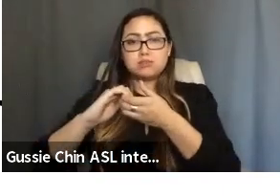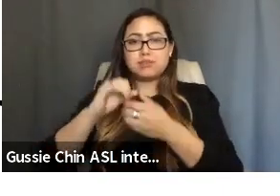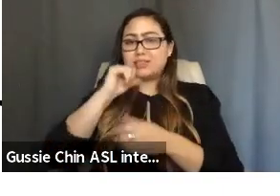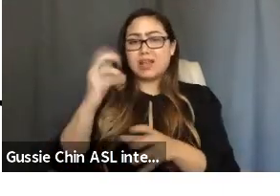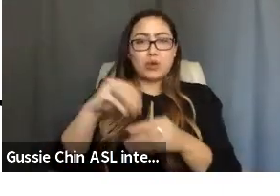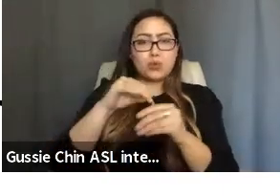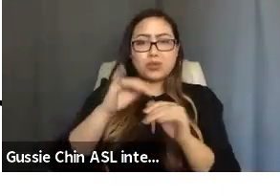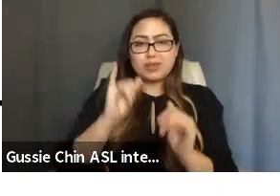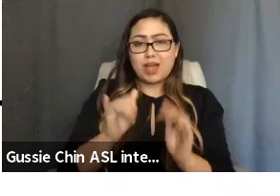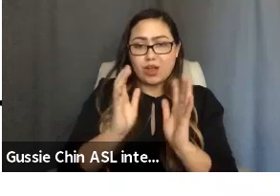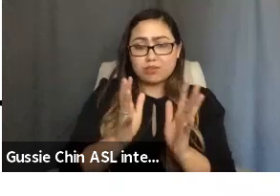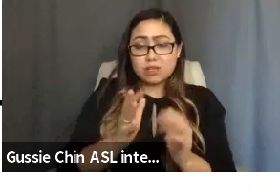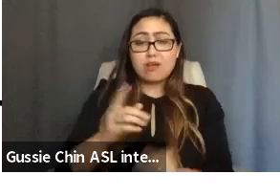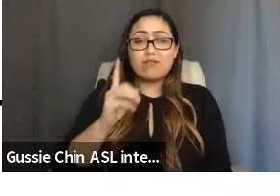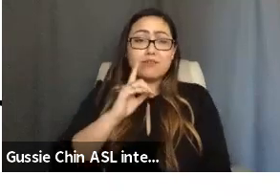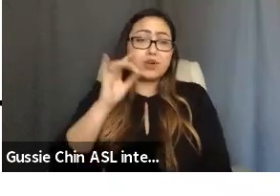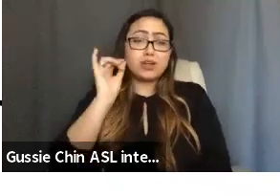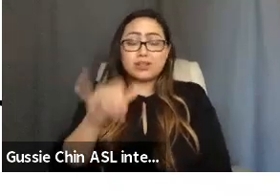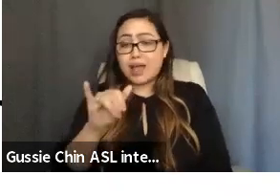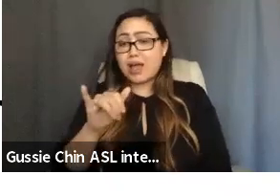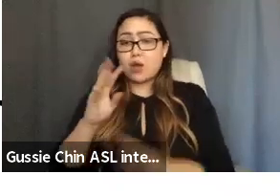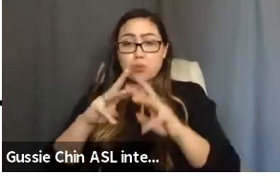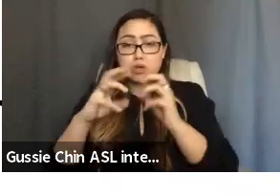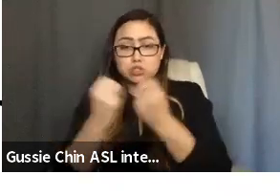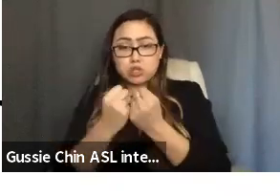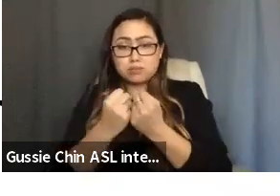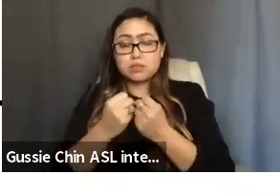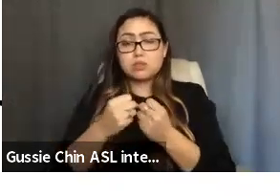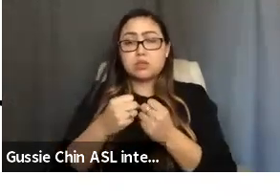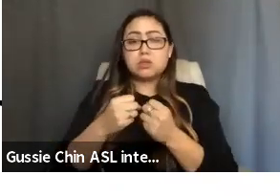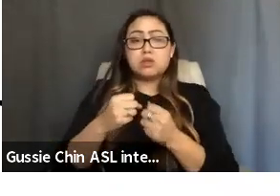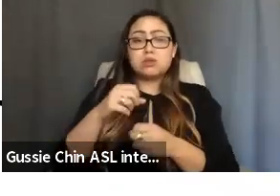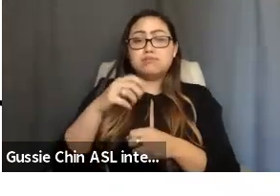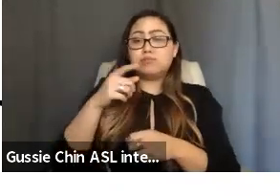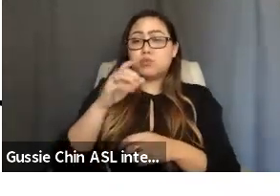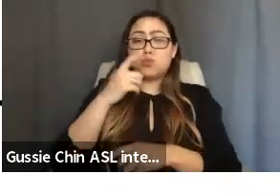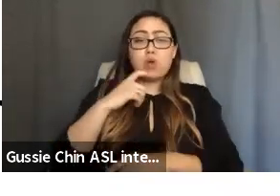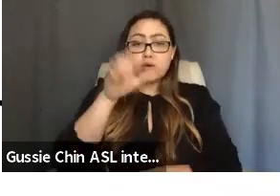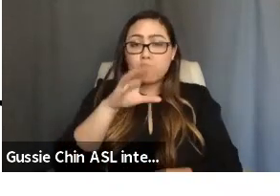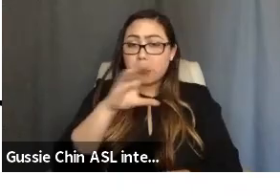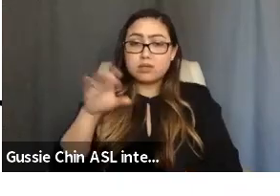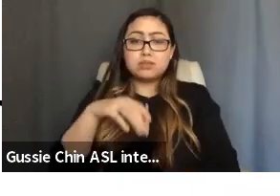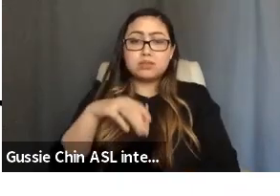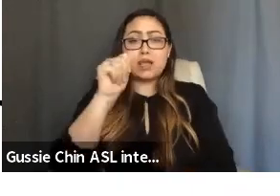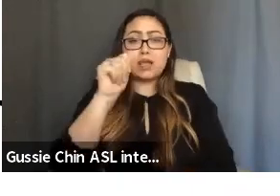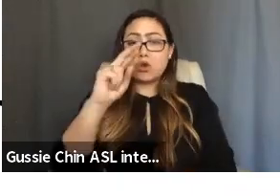the local Arc, Salvation Army, faith based groups, Red Cross, human services, etc.,